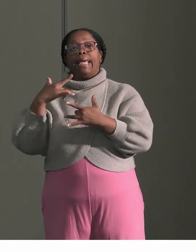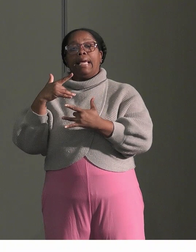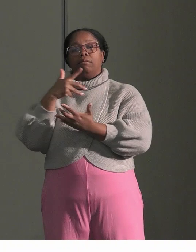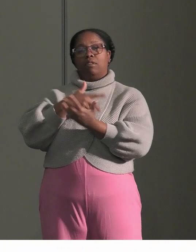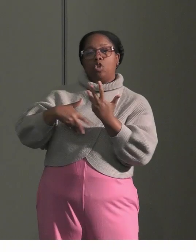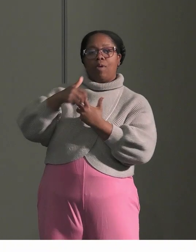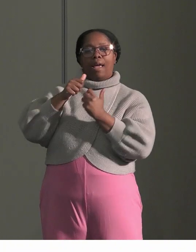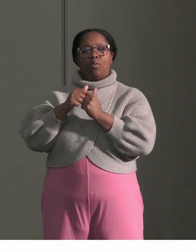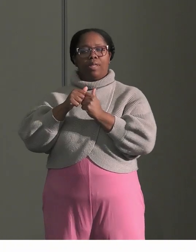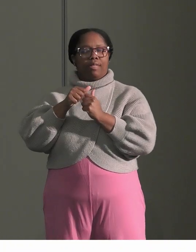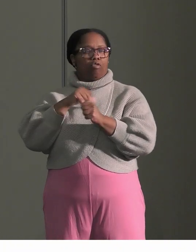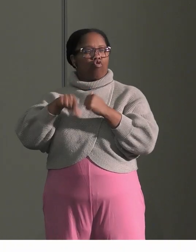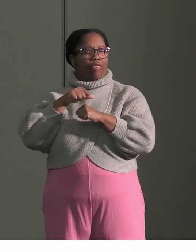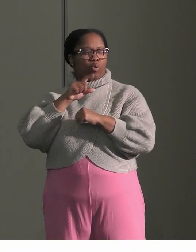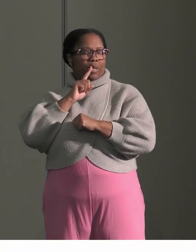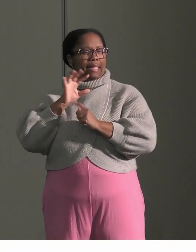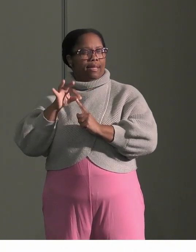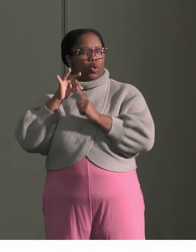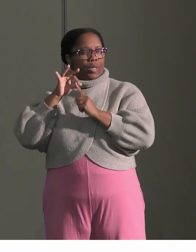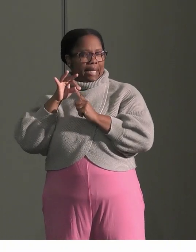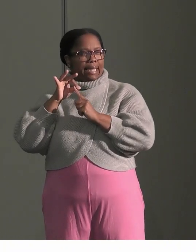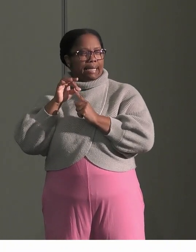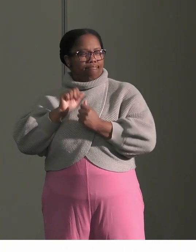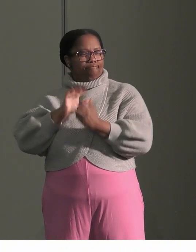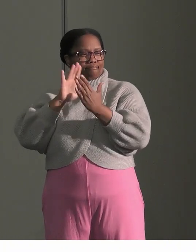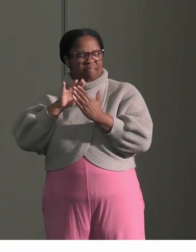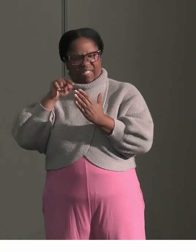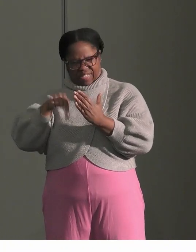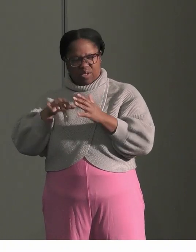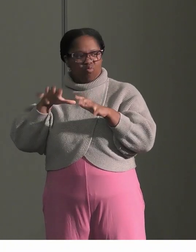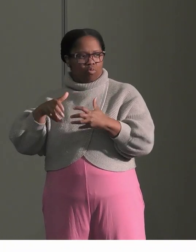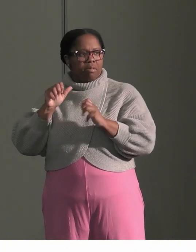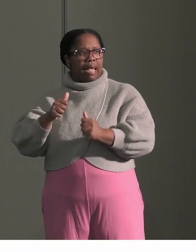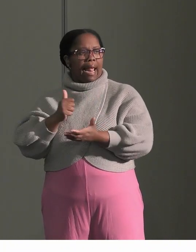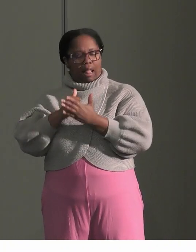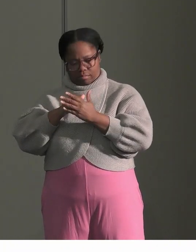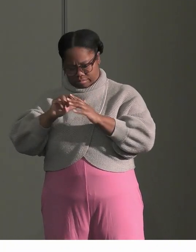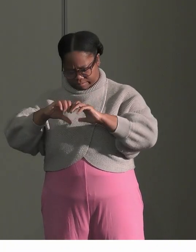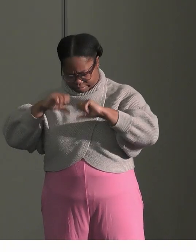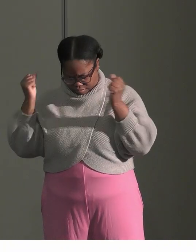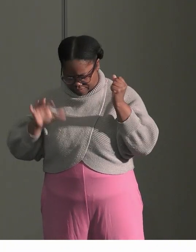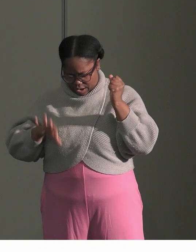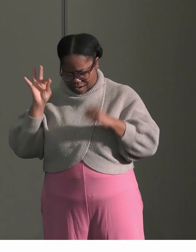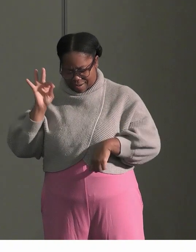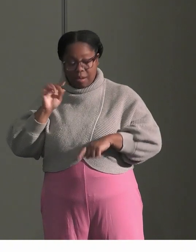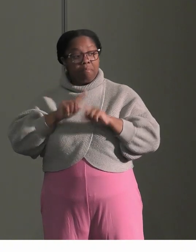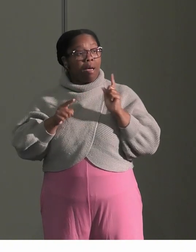unique way that this group could uncover. The other side, I hope you takeaway is,